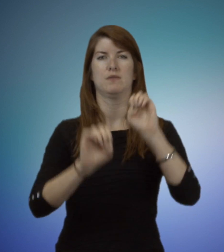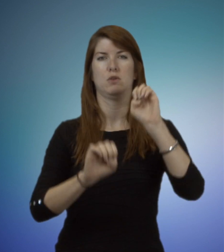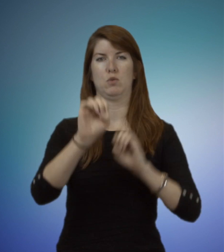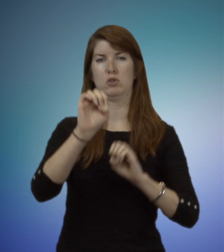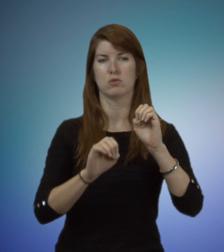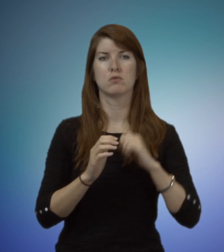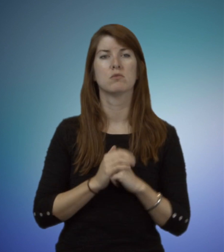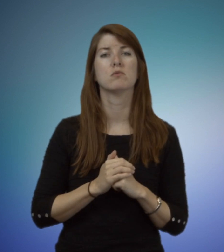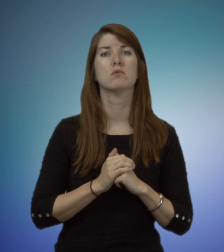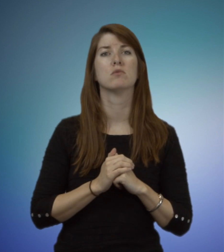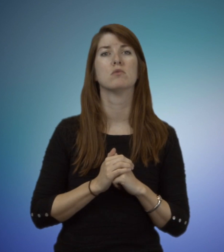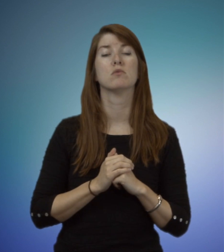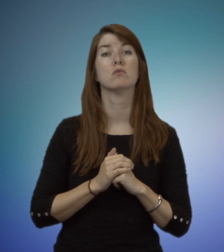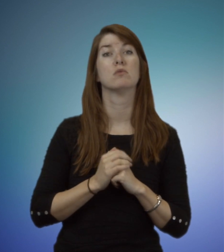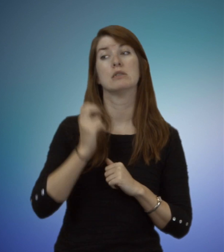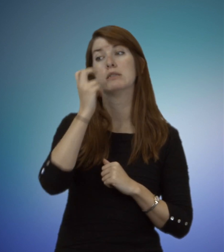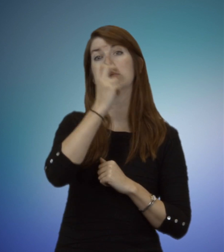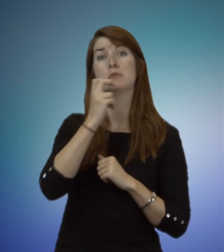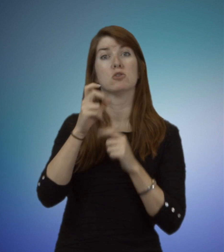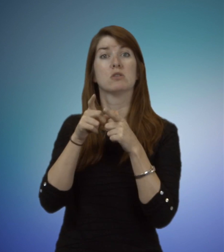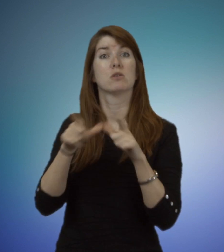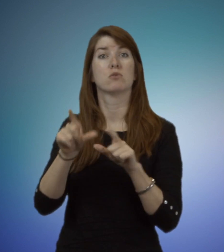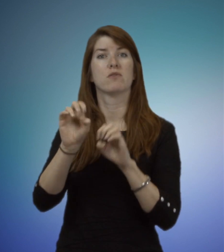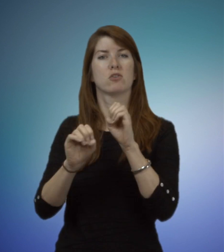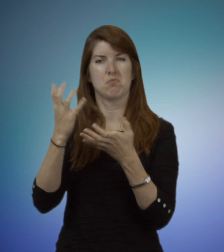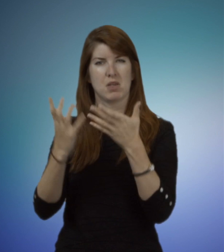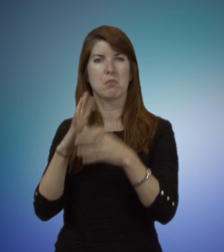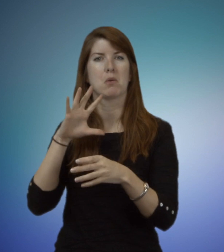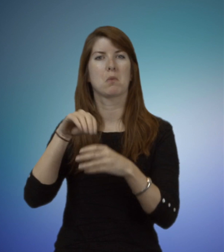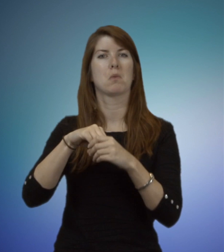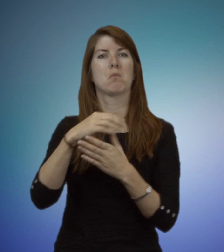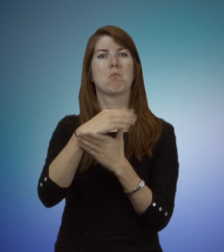A speech and language evaluation may be included as part of an FIE.